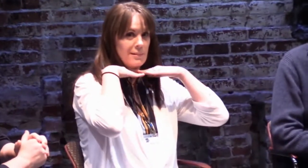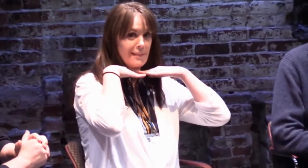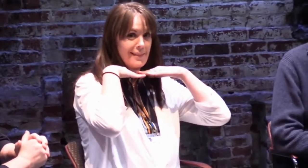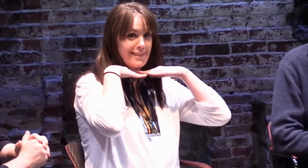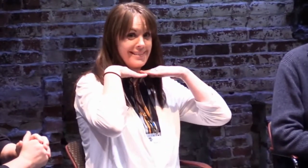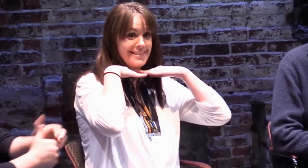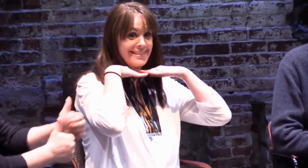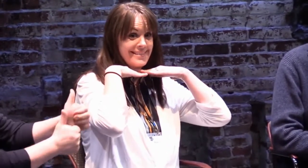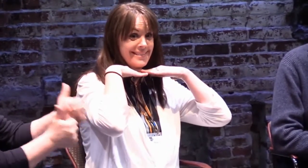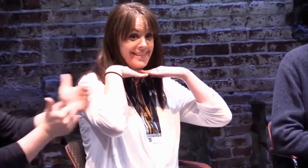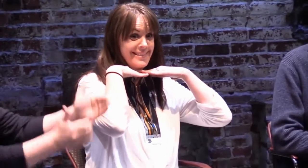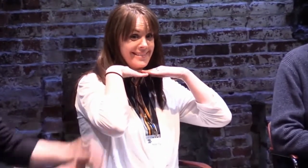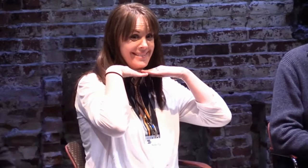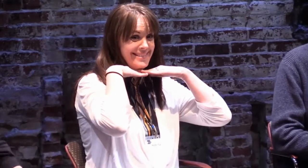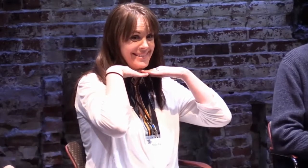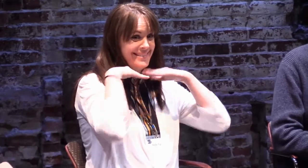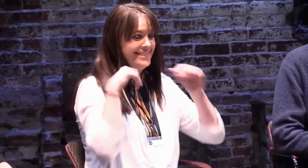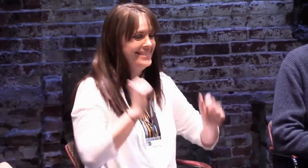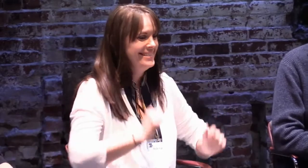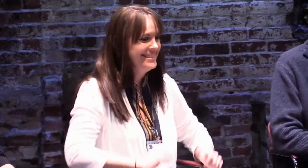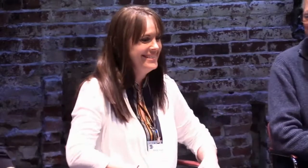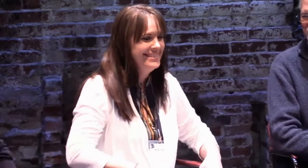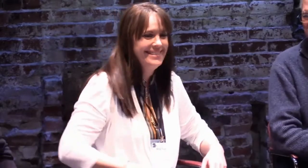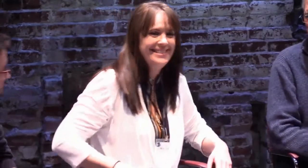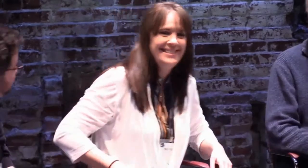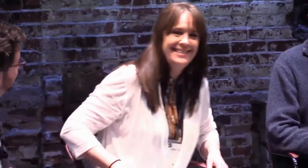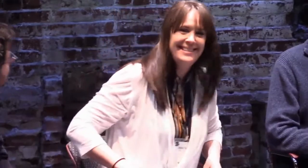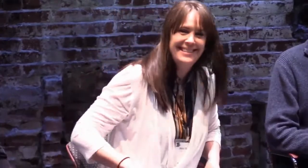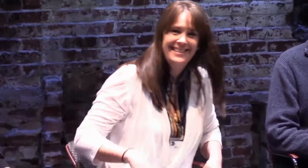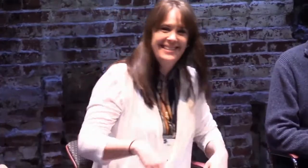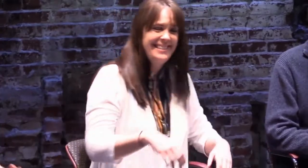[Additional Translator] All right. Do you have my shot, am I focused?